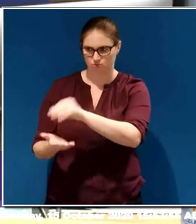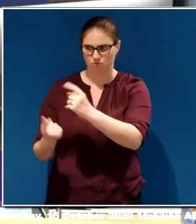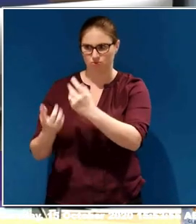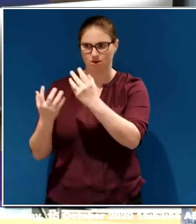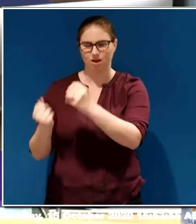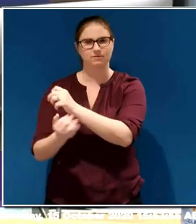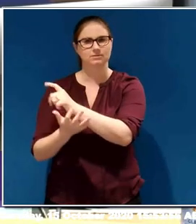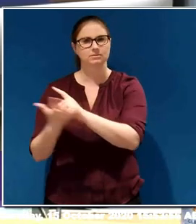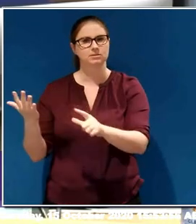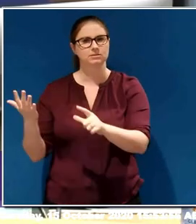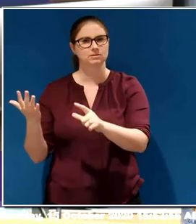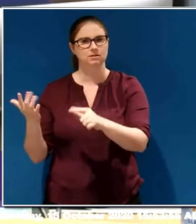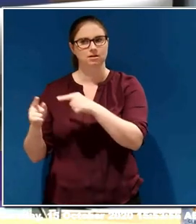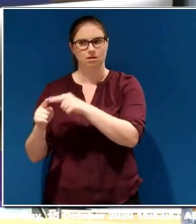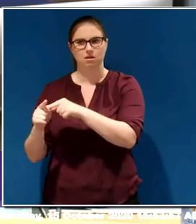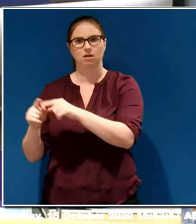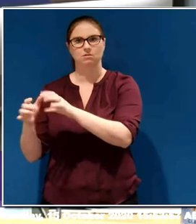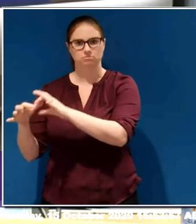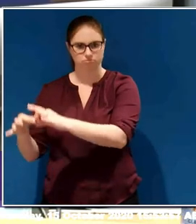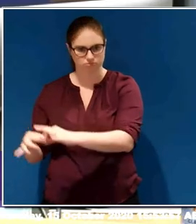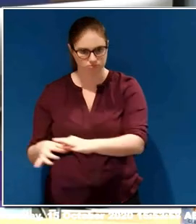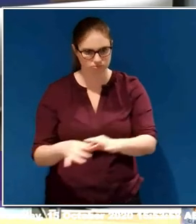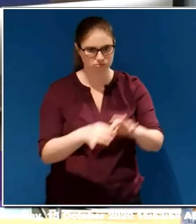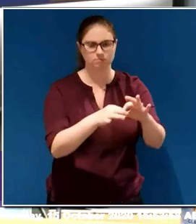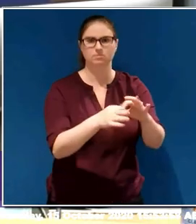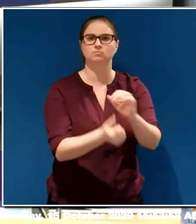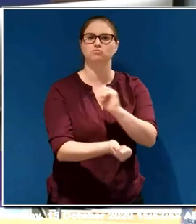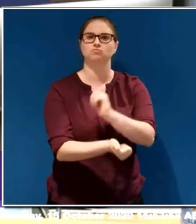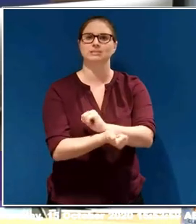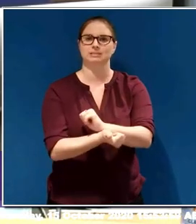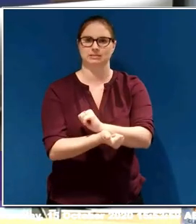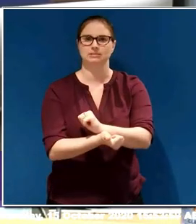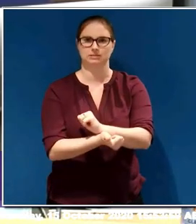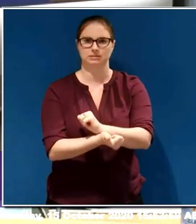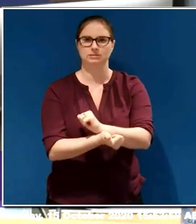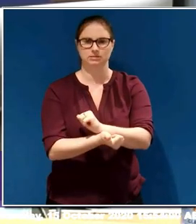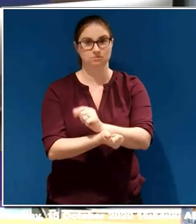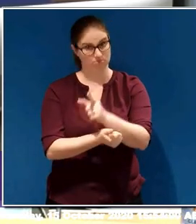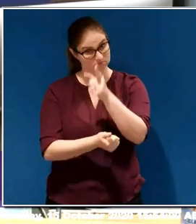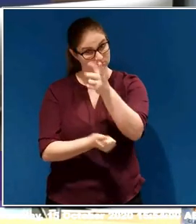Have you done research on - sorry, perhaps I should be more accurate.